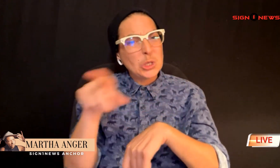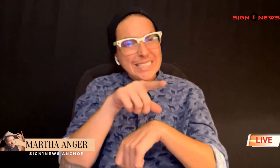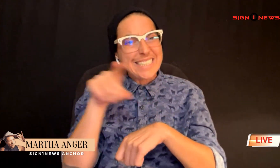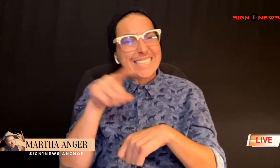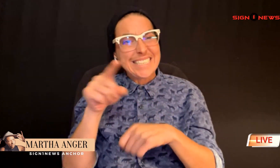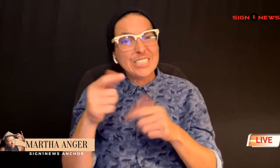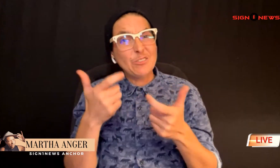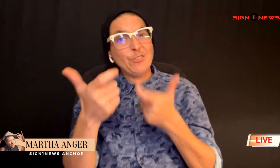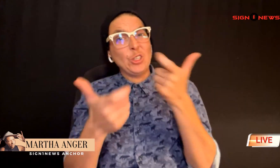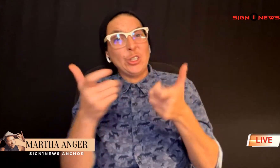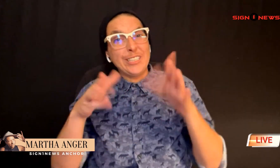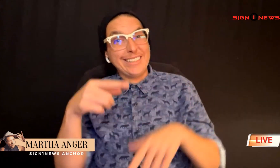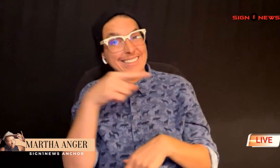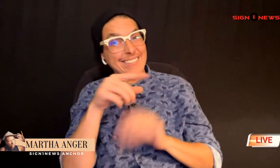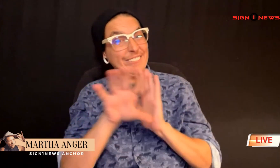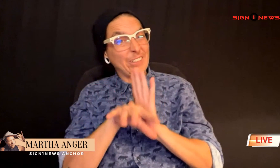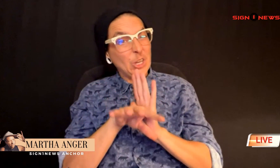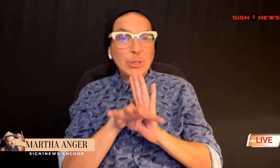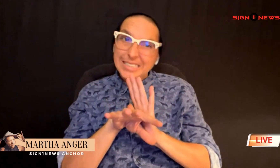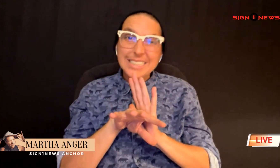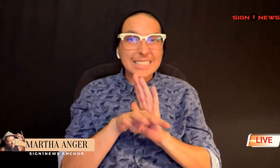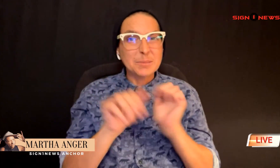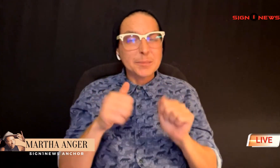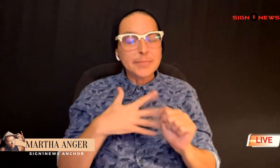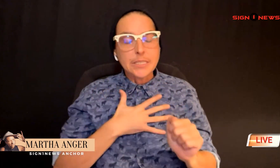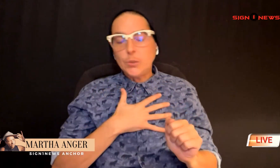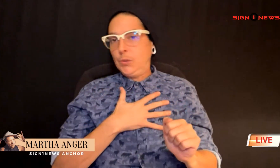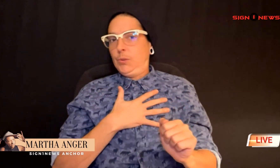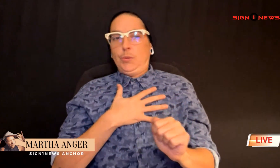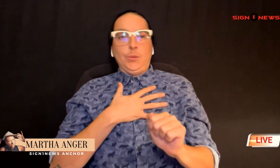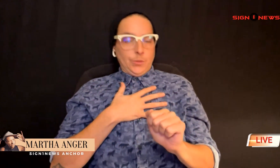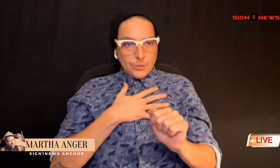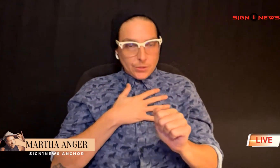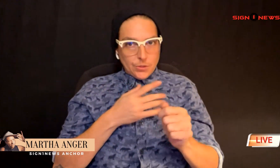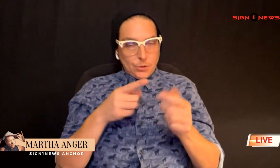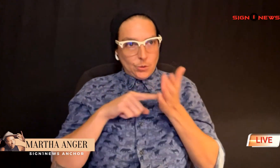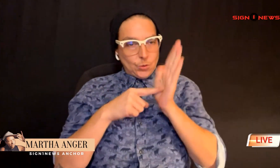We want to warn our viewers this video of the shooting is graphic.